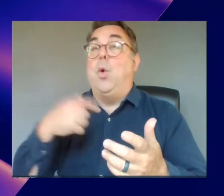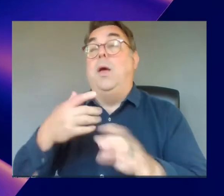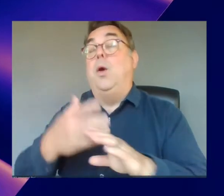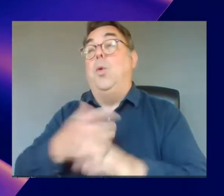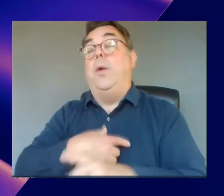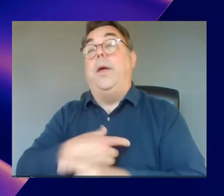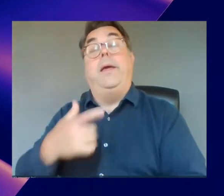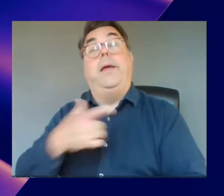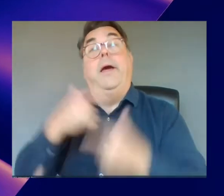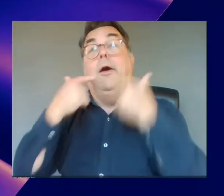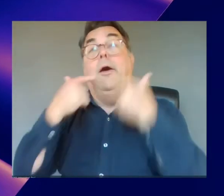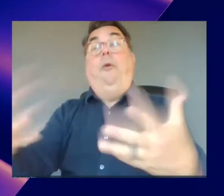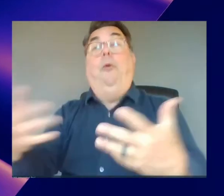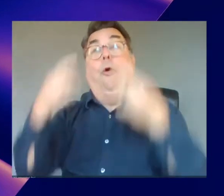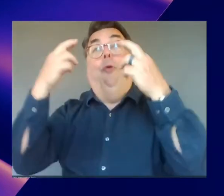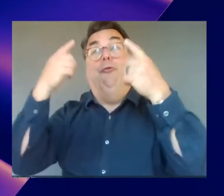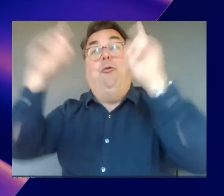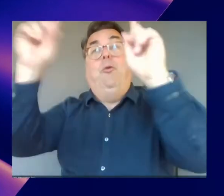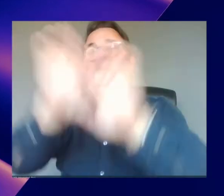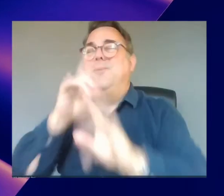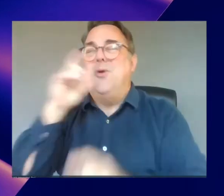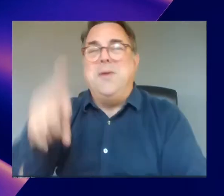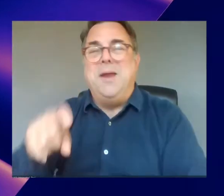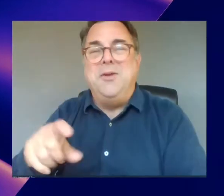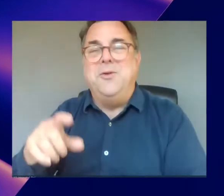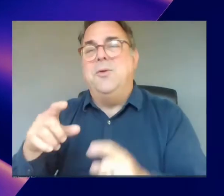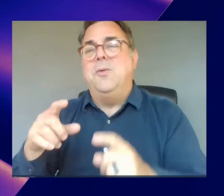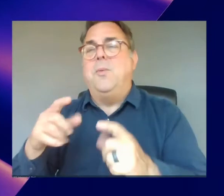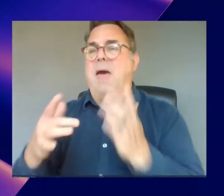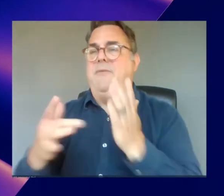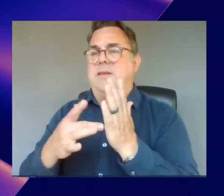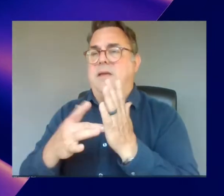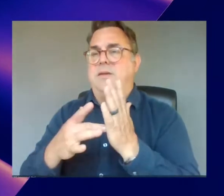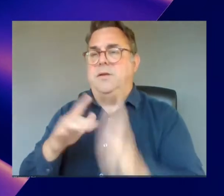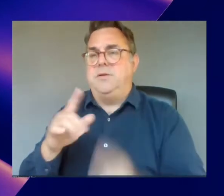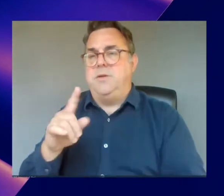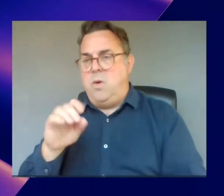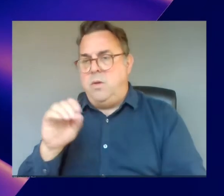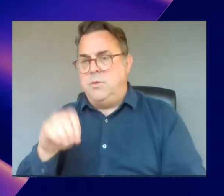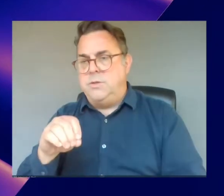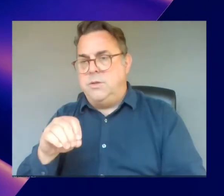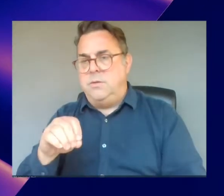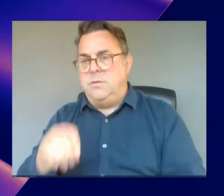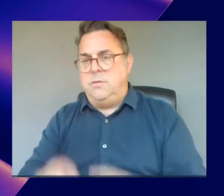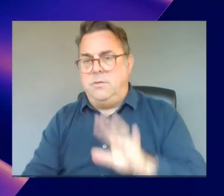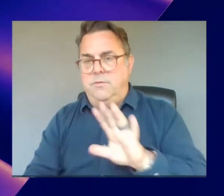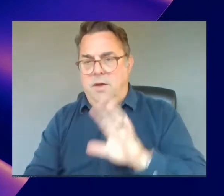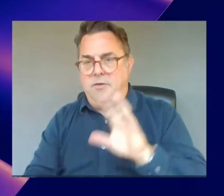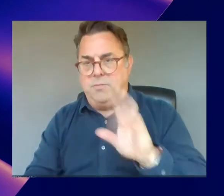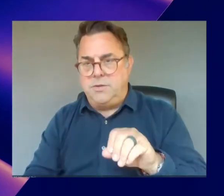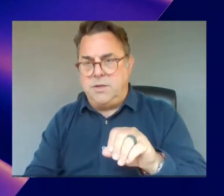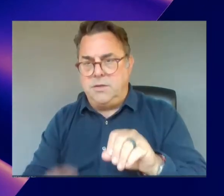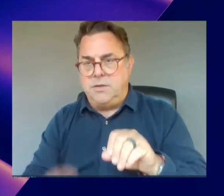We have the technology now to do 5% small cohort, make sure we're measuring, we get the reaction, and then 10 and 20,